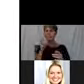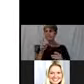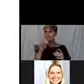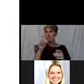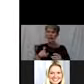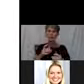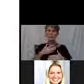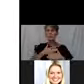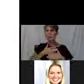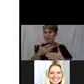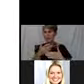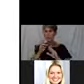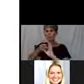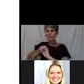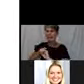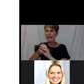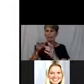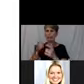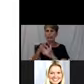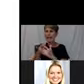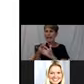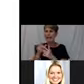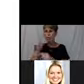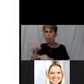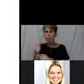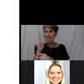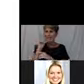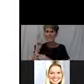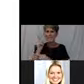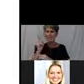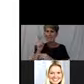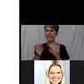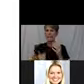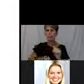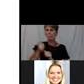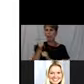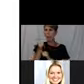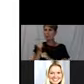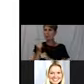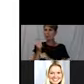And before you know it and you're seeing only the most highly functional people experiencing homelessness,